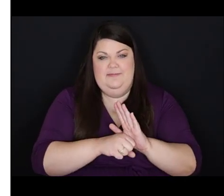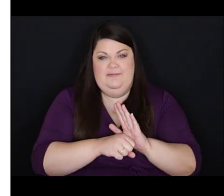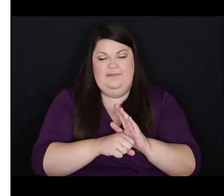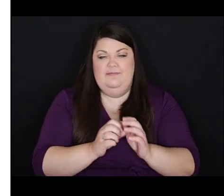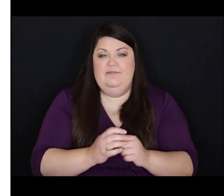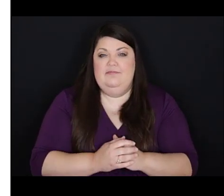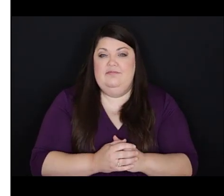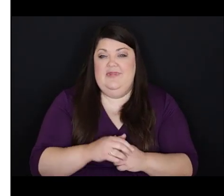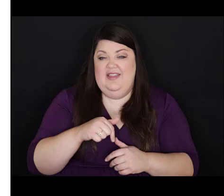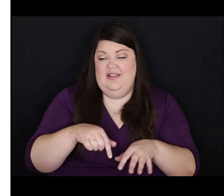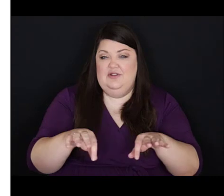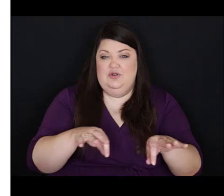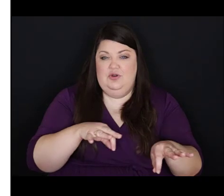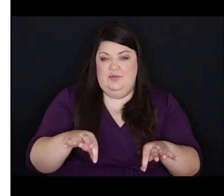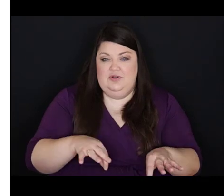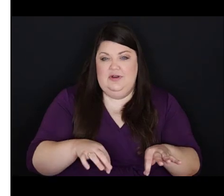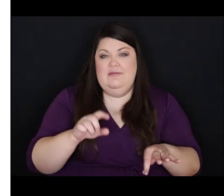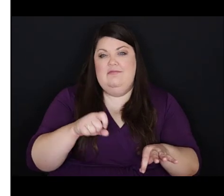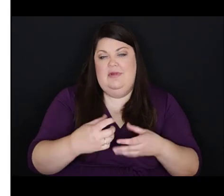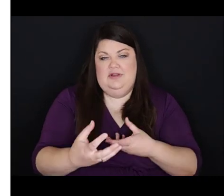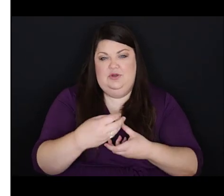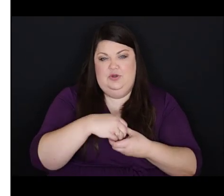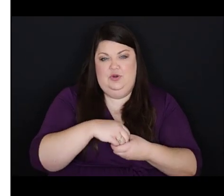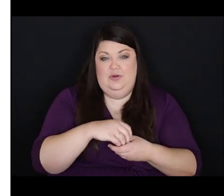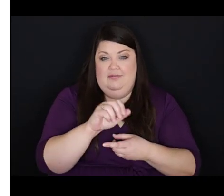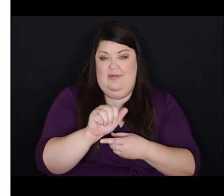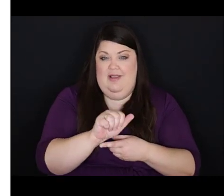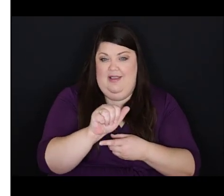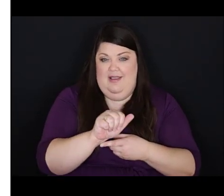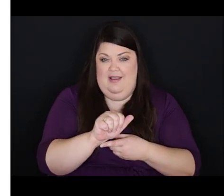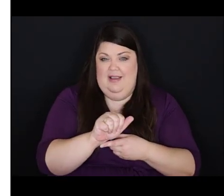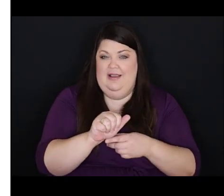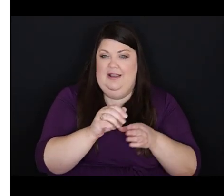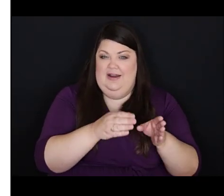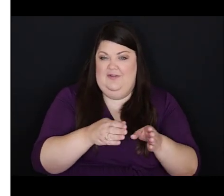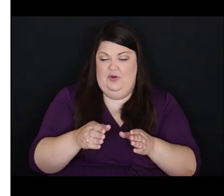This Description must include: (A) Individuals with the most